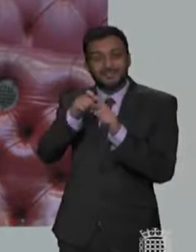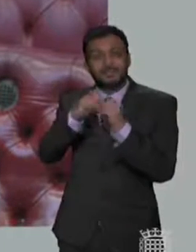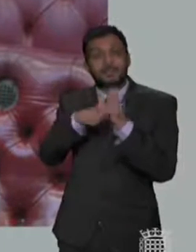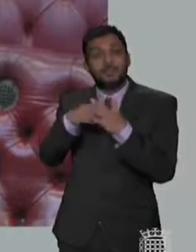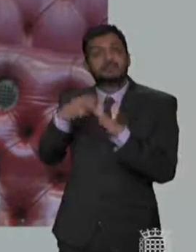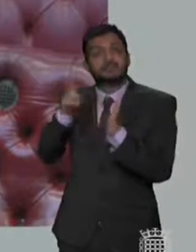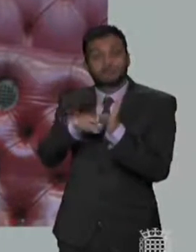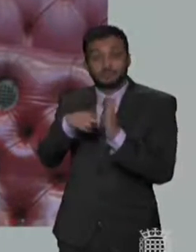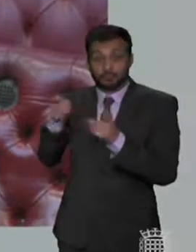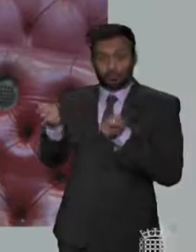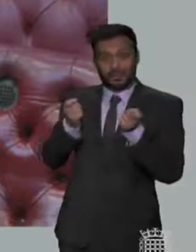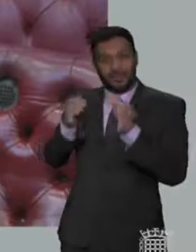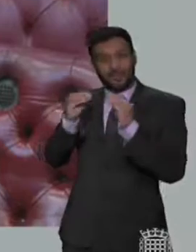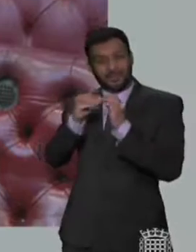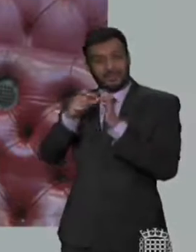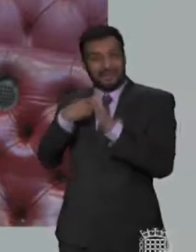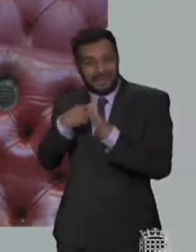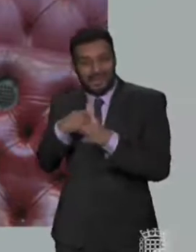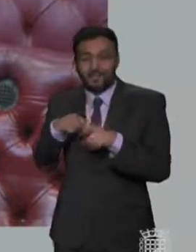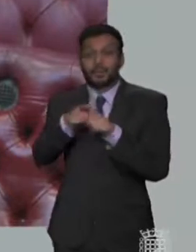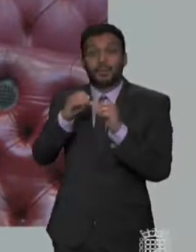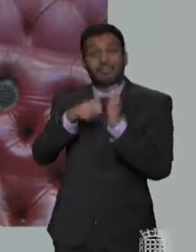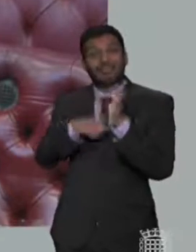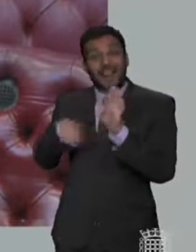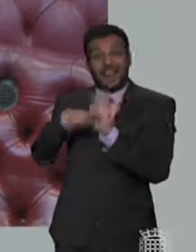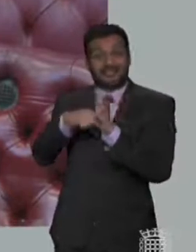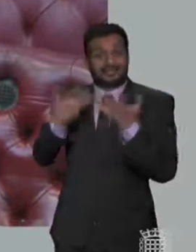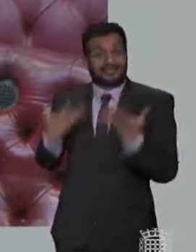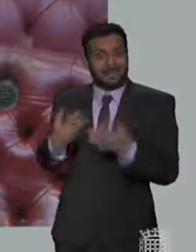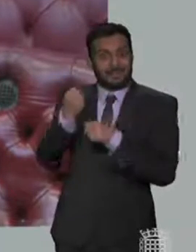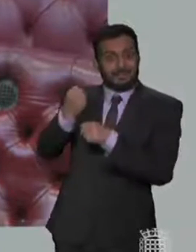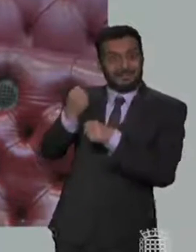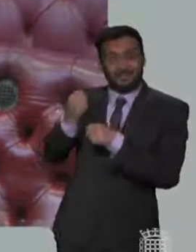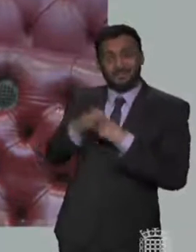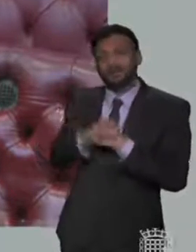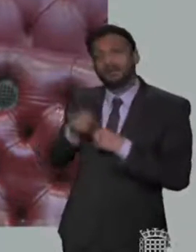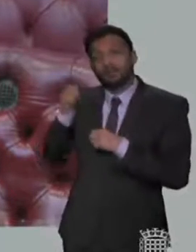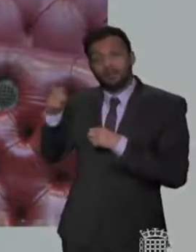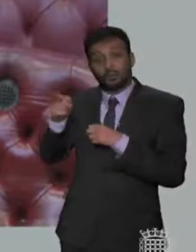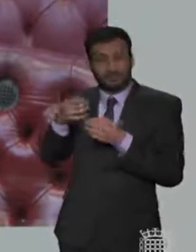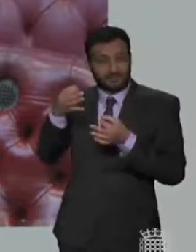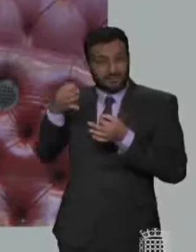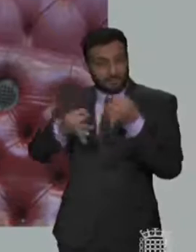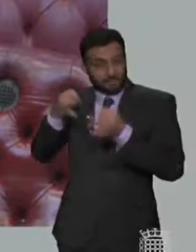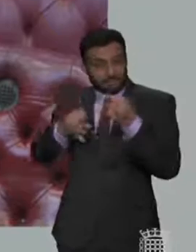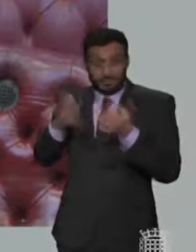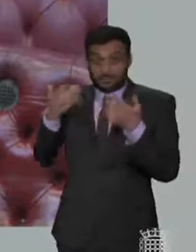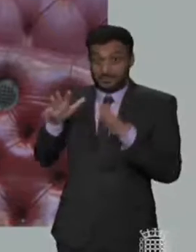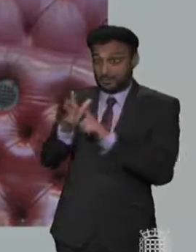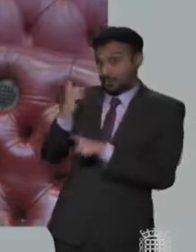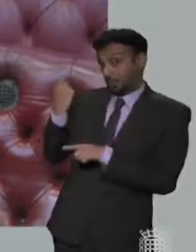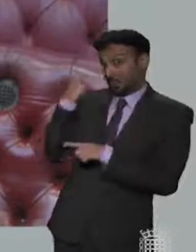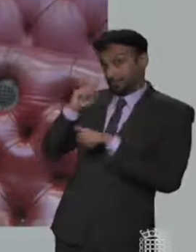campaign and mr buxton said at this rally last week and i quote it is not the end of the road